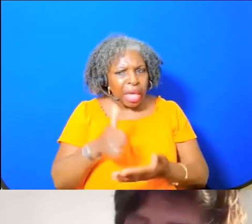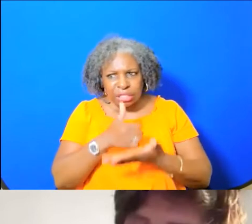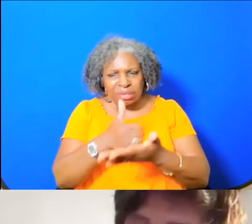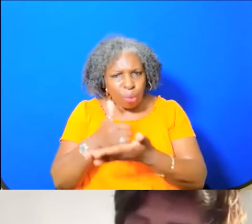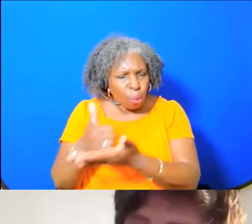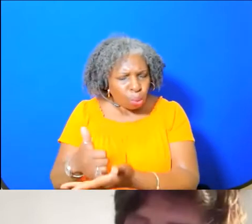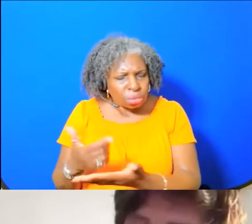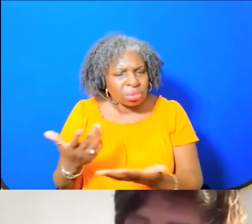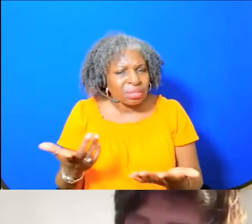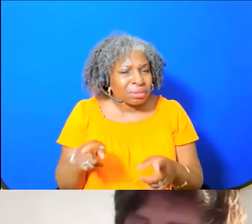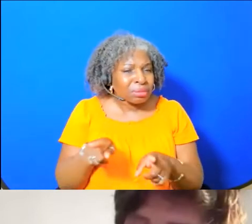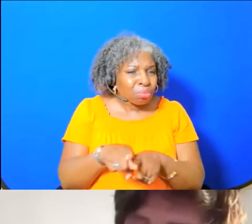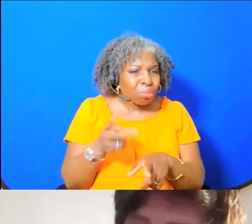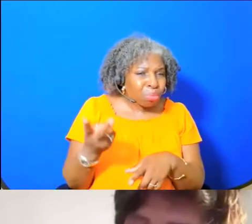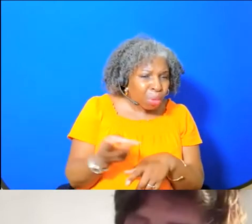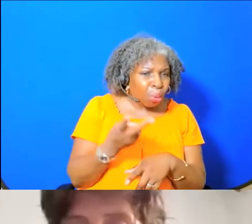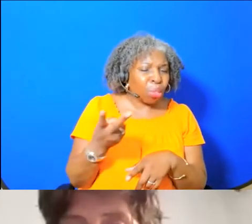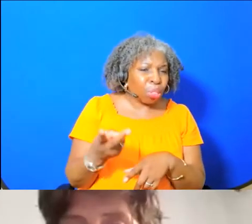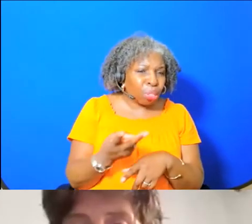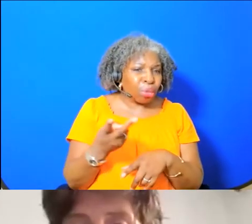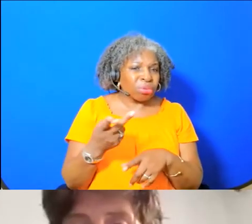This is some charts looking into the type of food and which